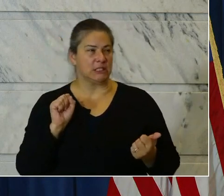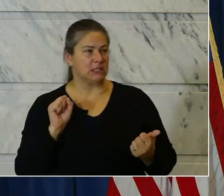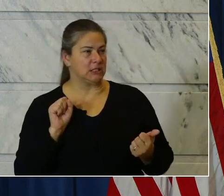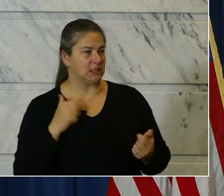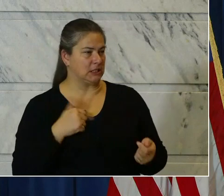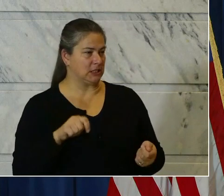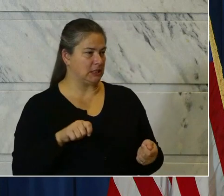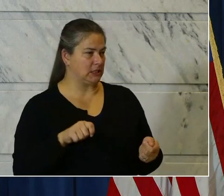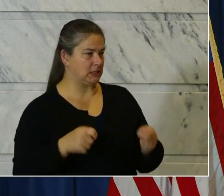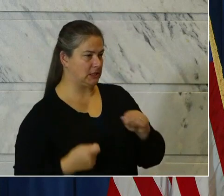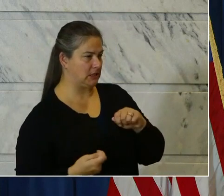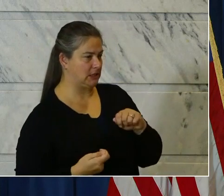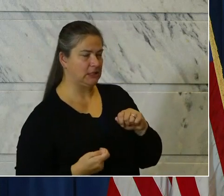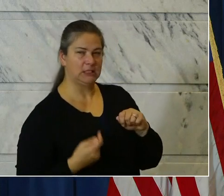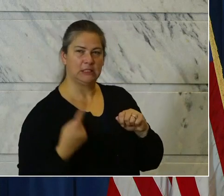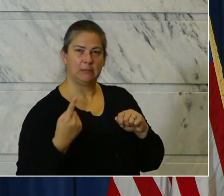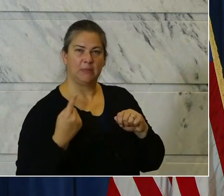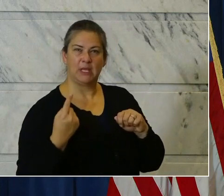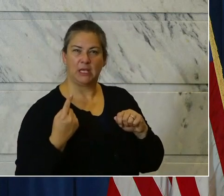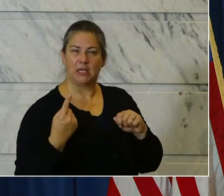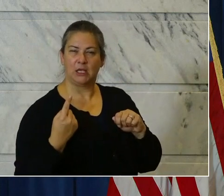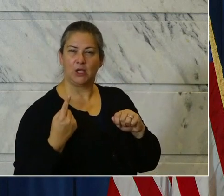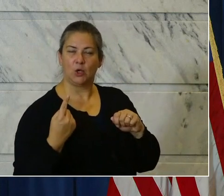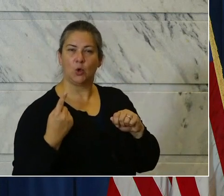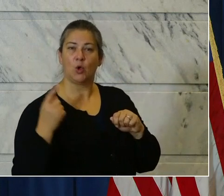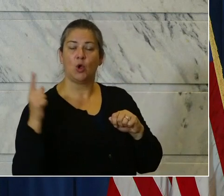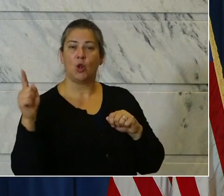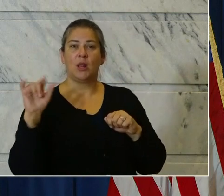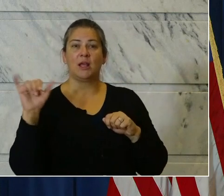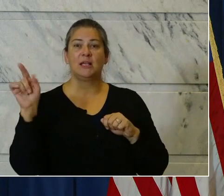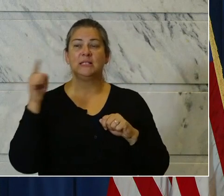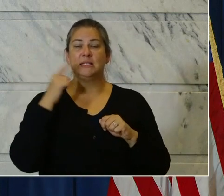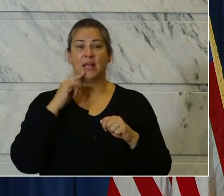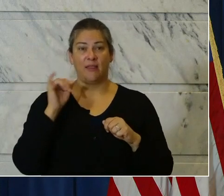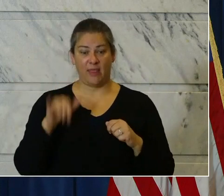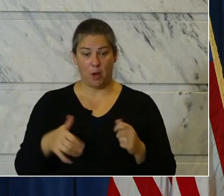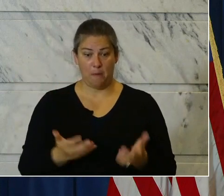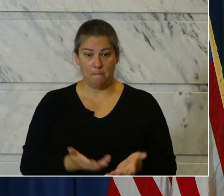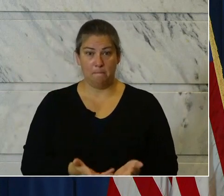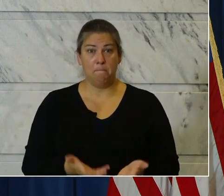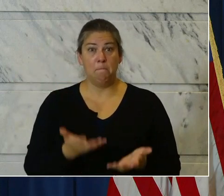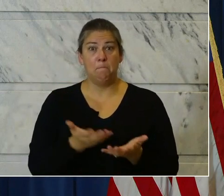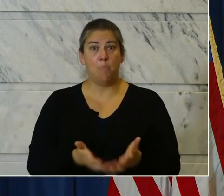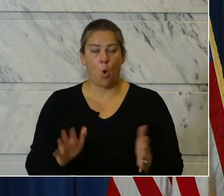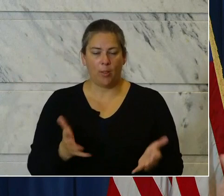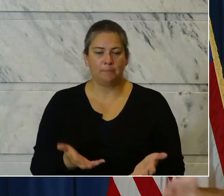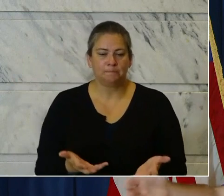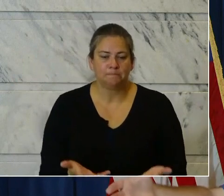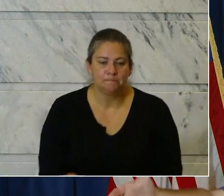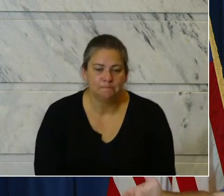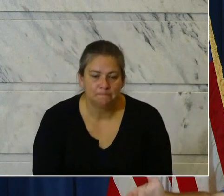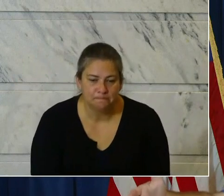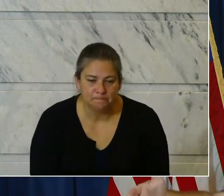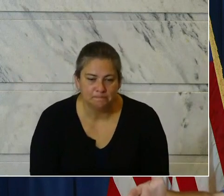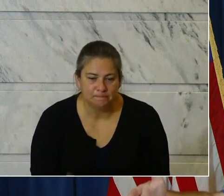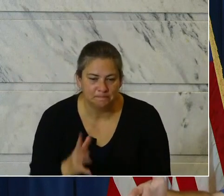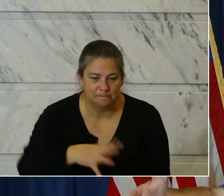JUST A LITTLE DIFFERENTLY. AND